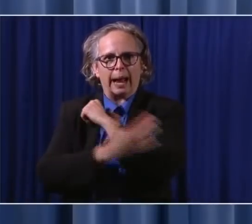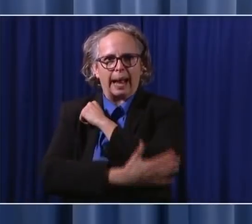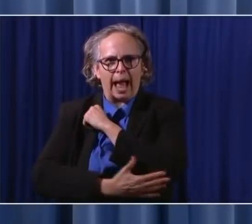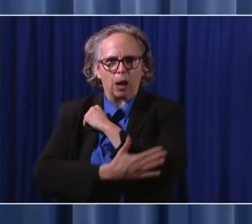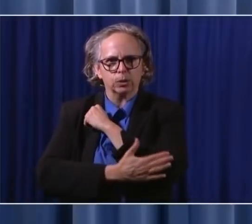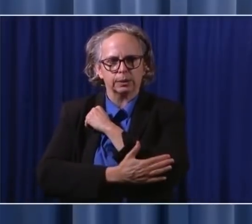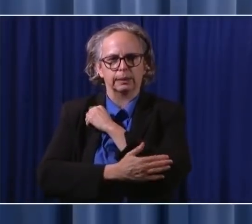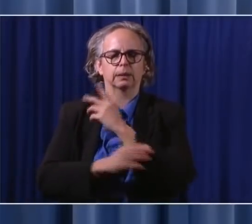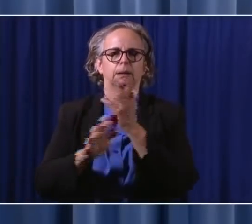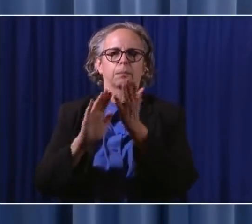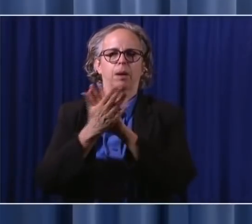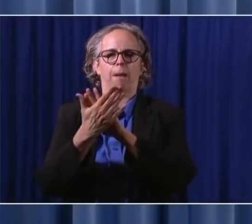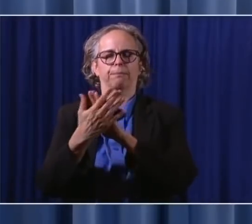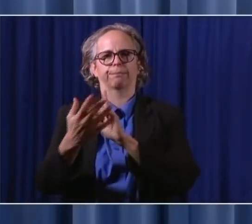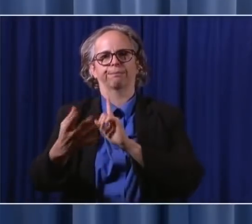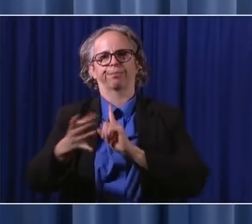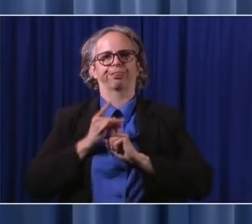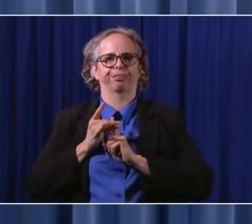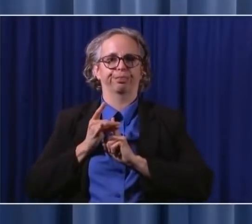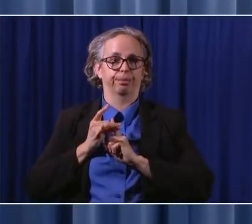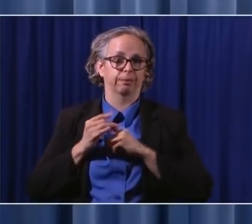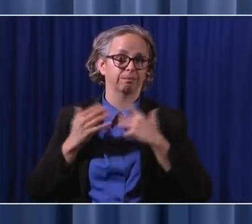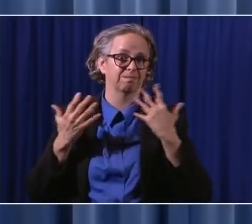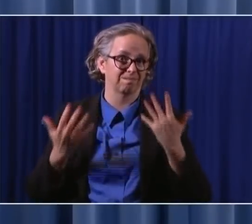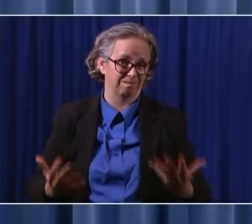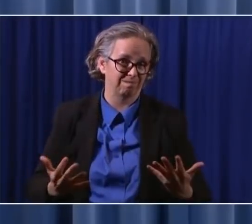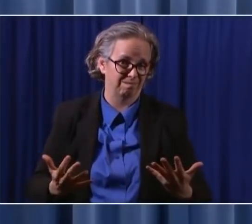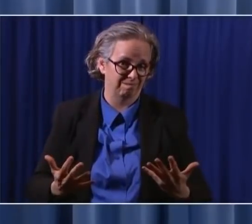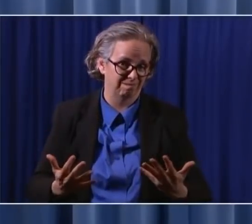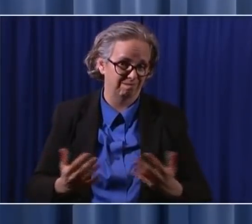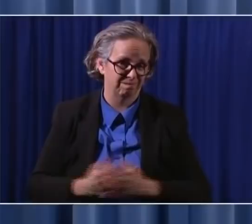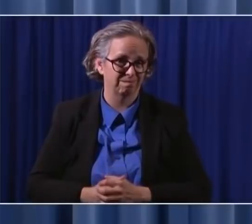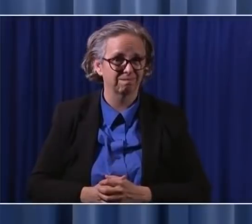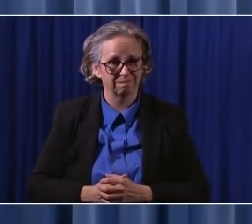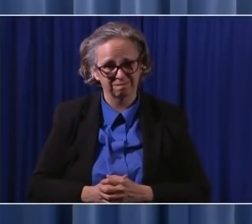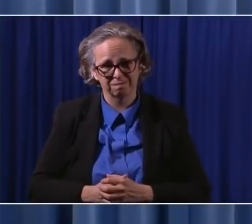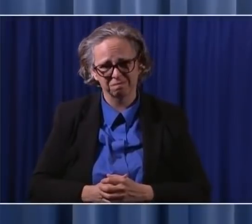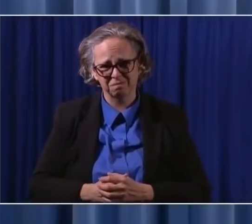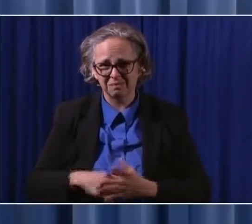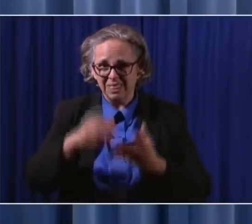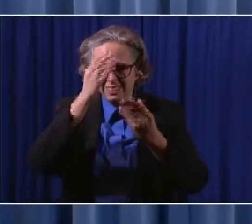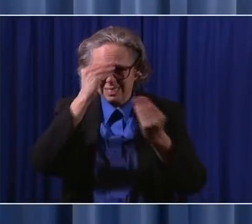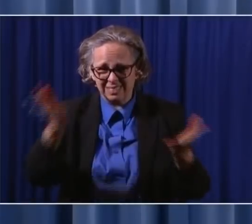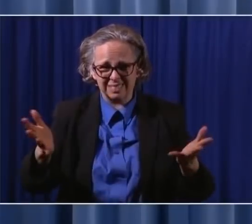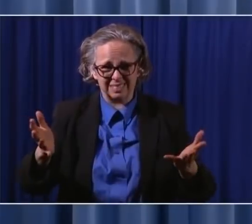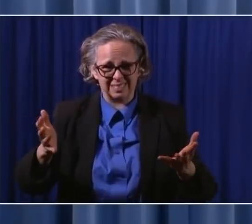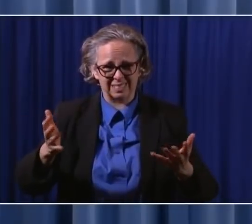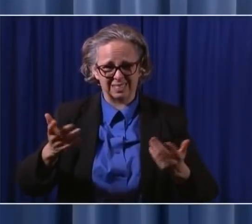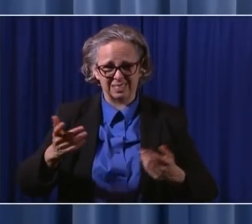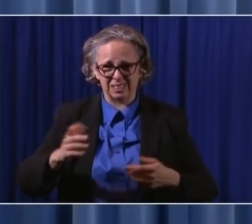COUNTY. LET ME JUST SAY THESE HEALTH